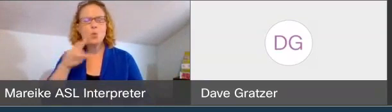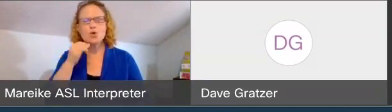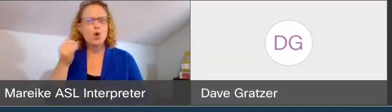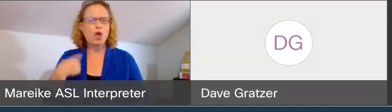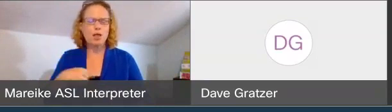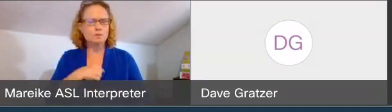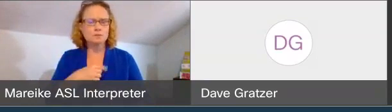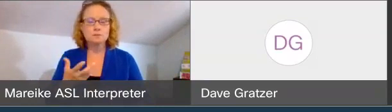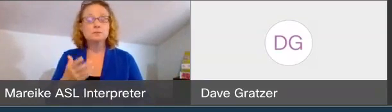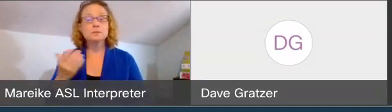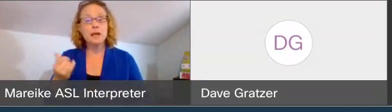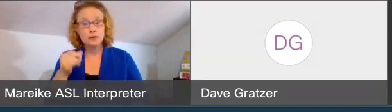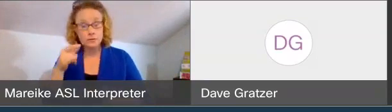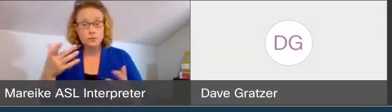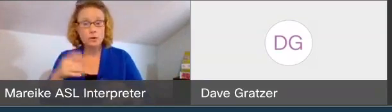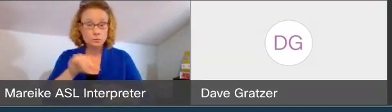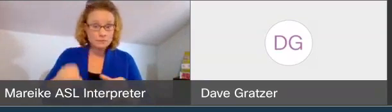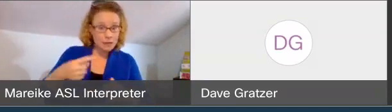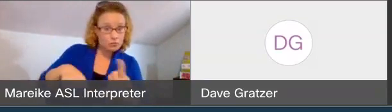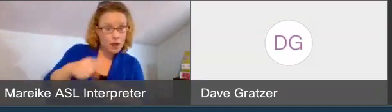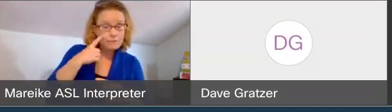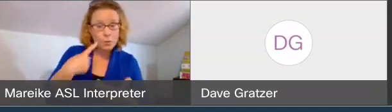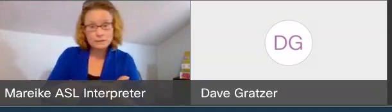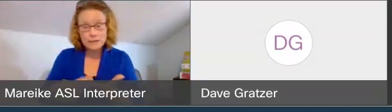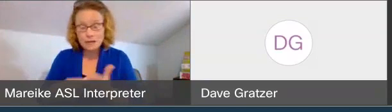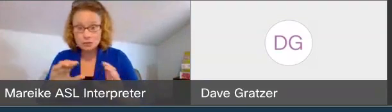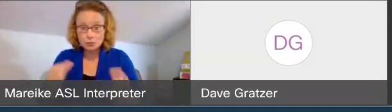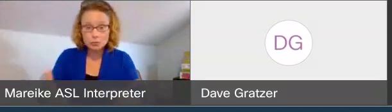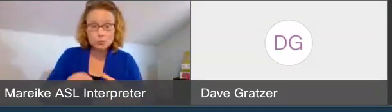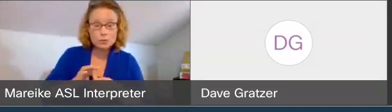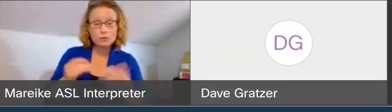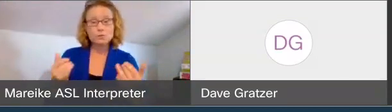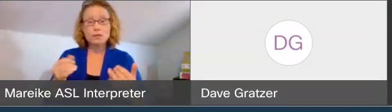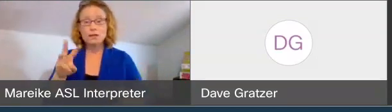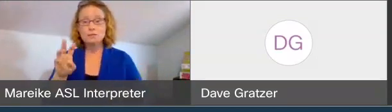So now, if you'd like to stick around for the discussion group on today's Webinar, we encourage